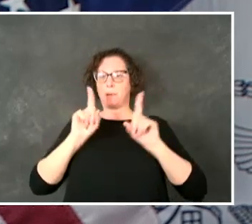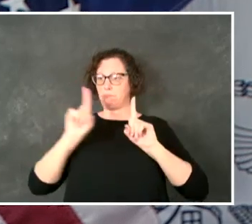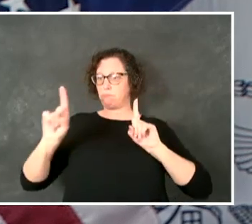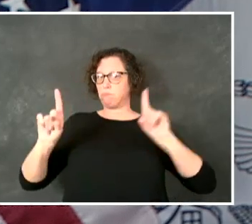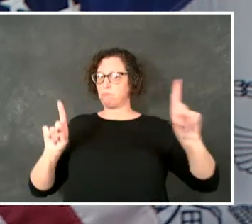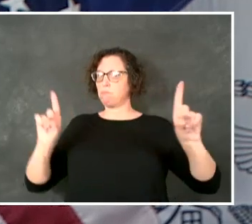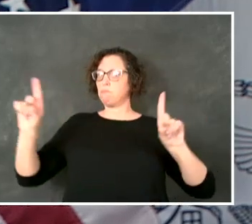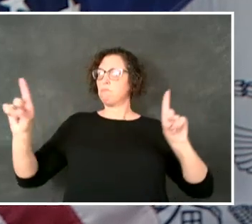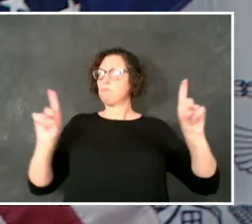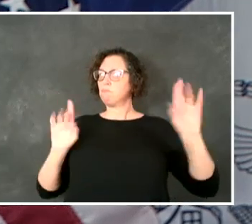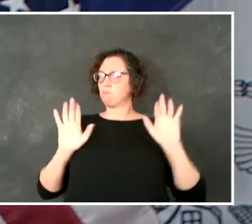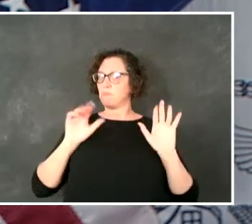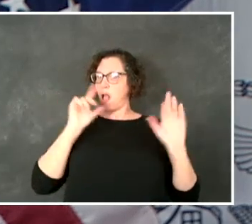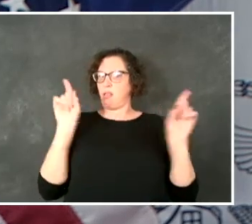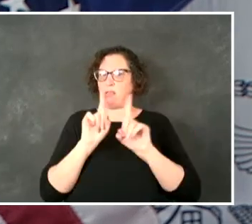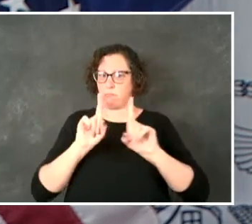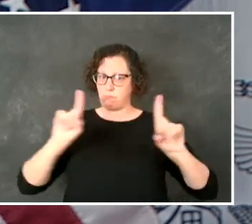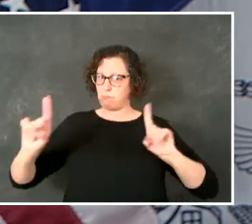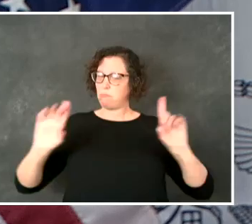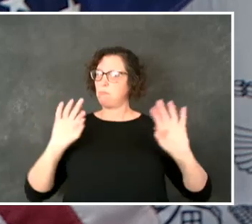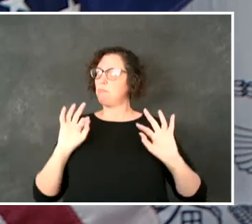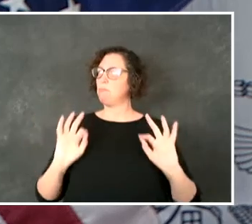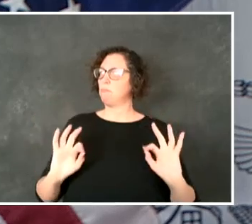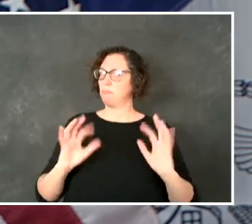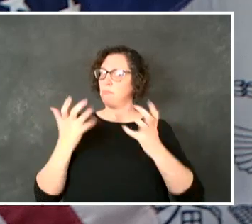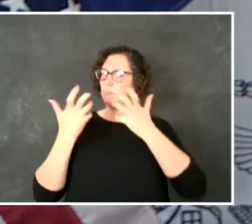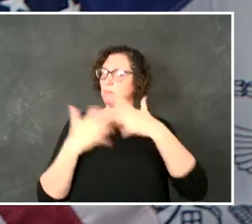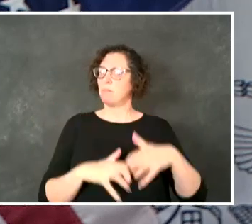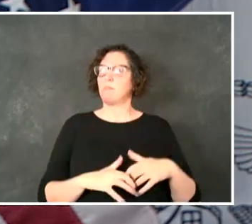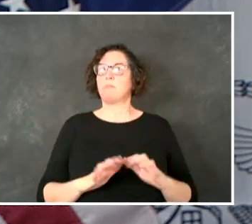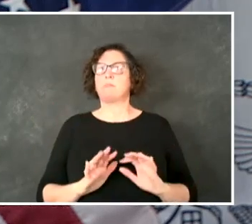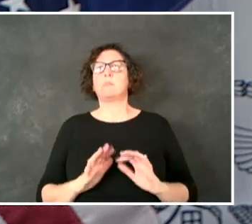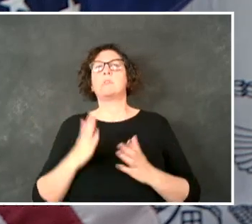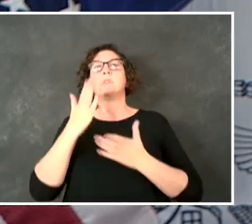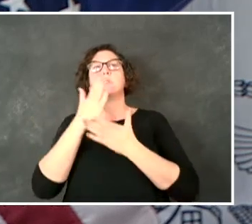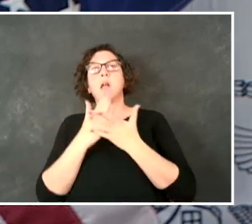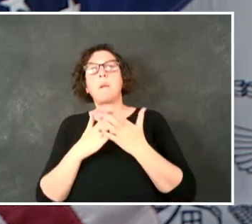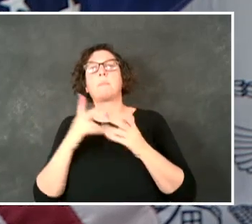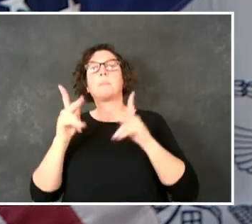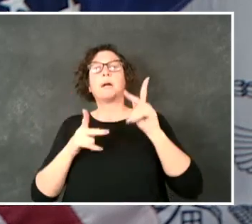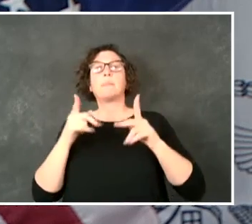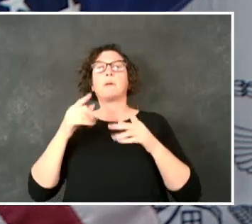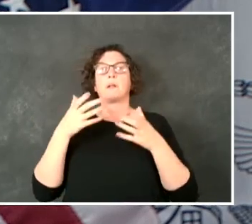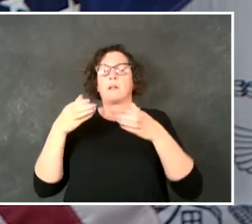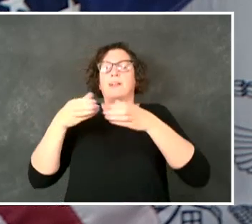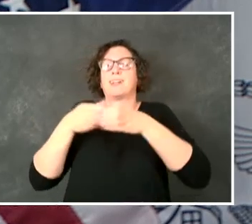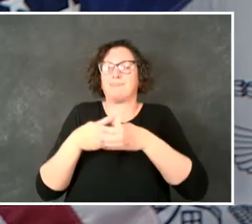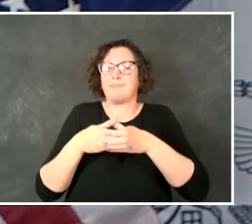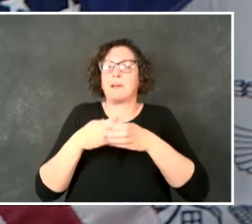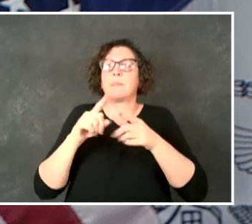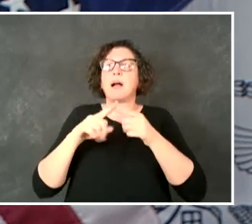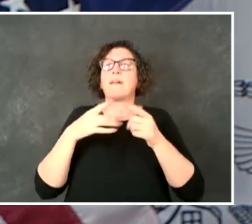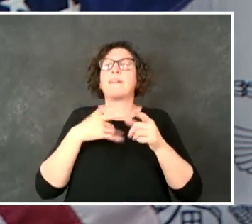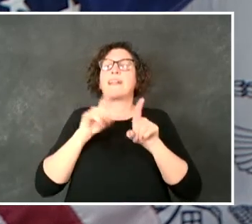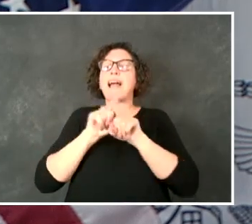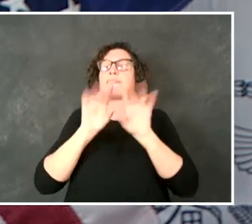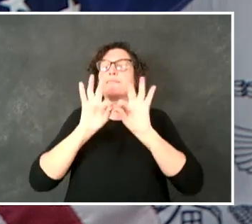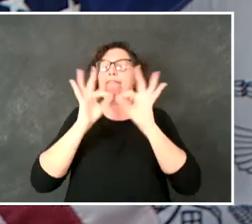DOING A PRETTY MADIRABLE JOB KEEINPG DISTANCE. YOU SAW PEOPLE